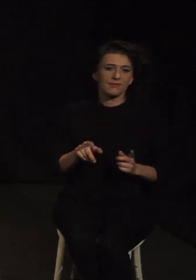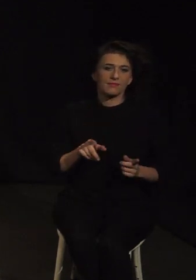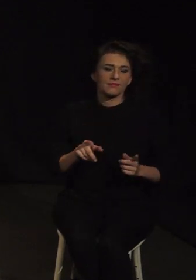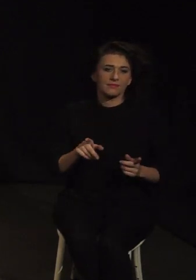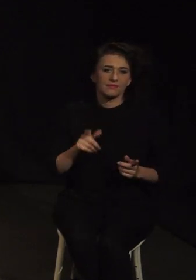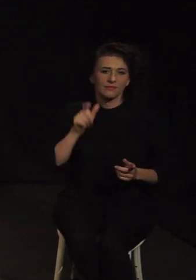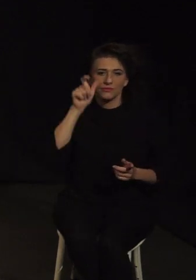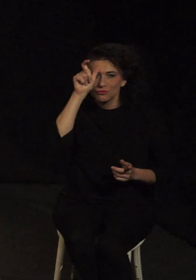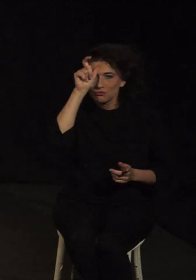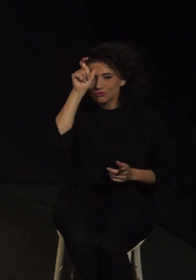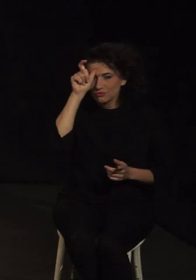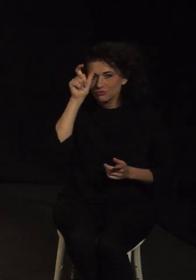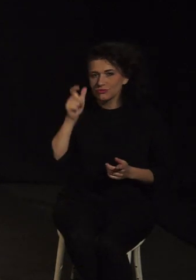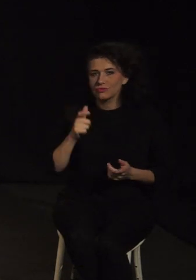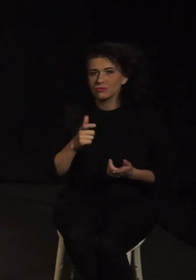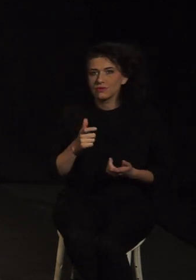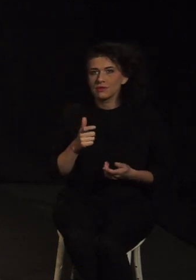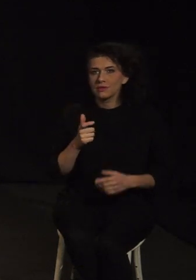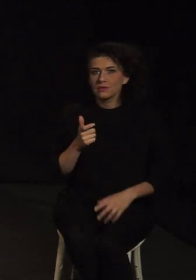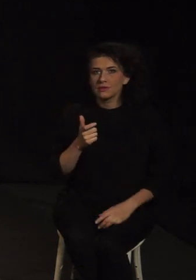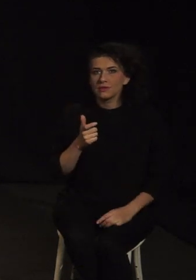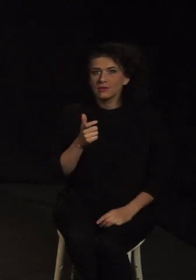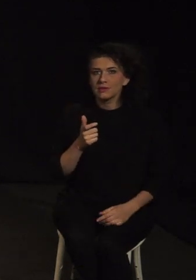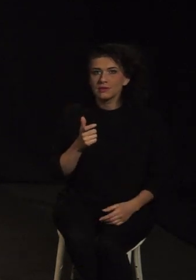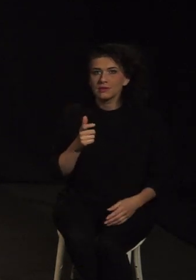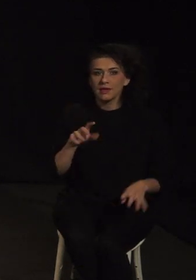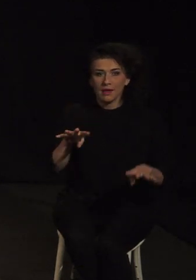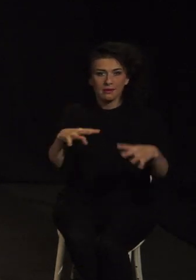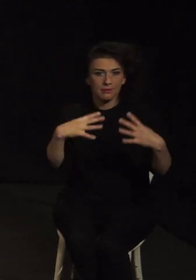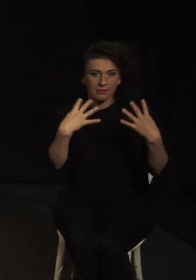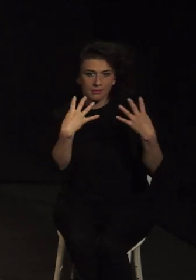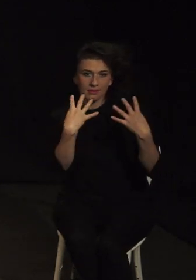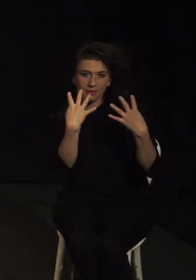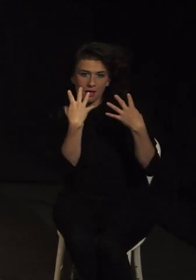It happens when I have an audience which listens carefully.